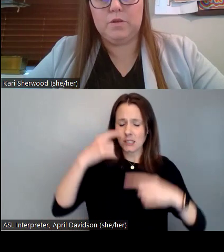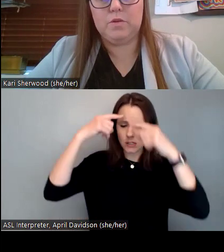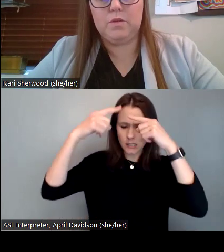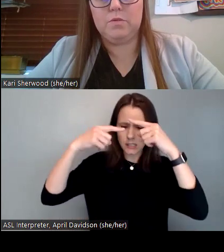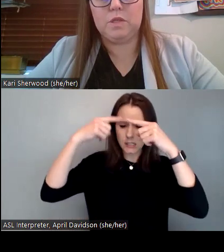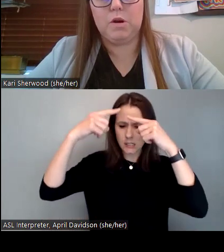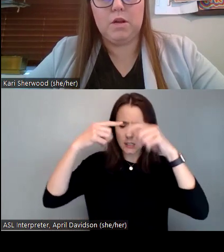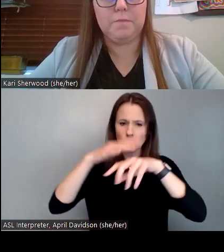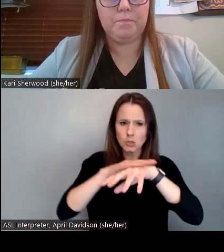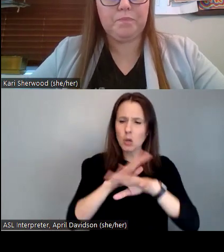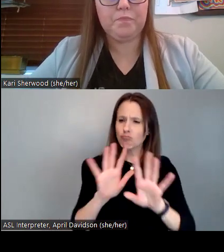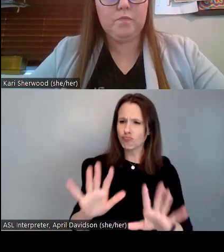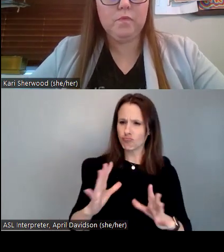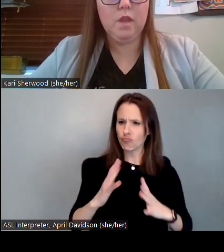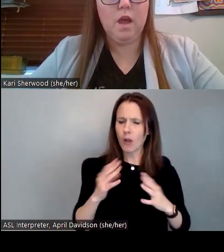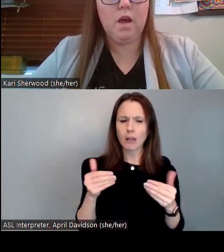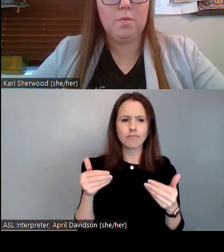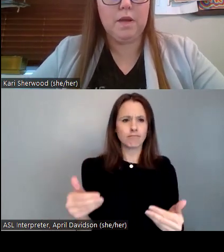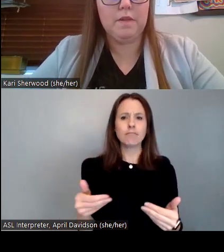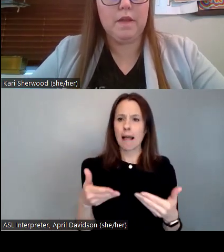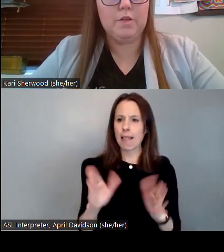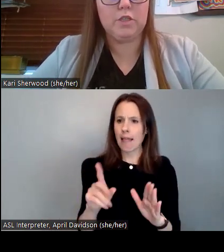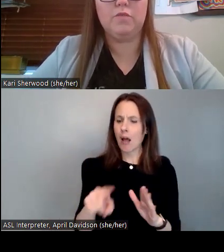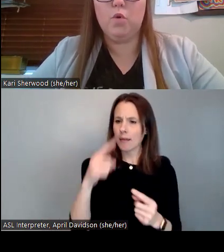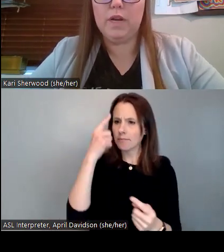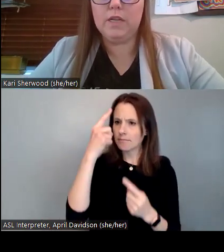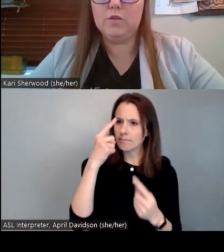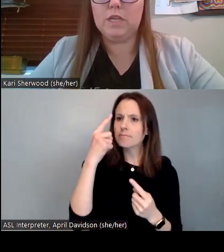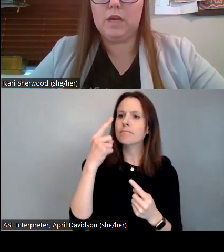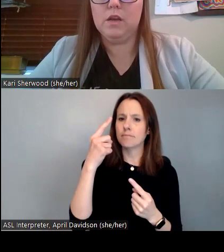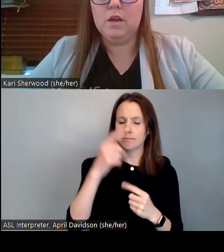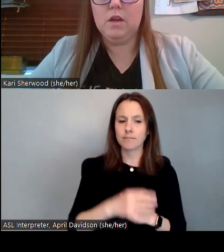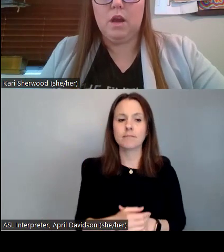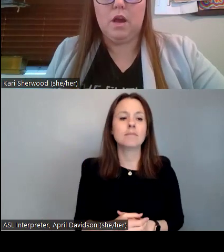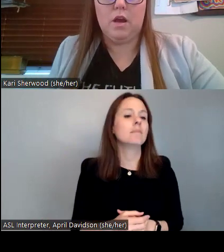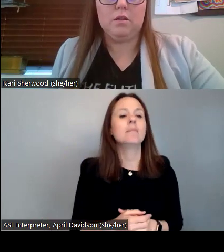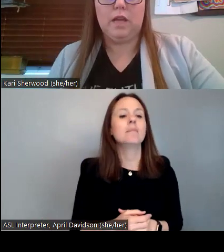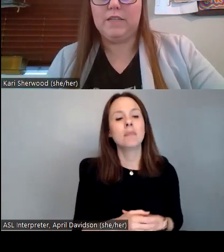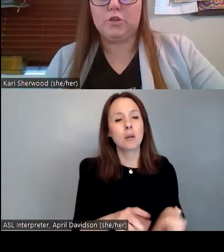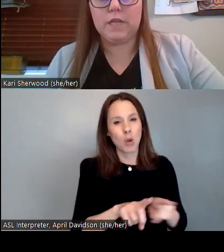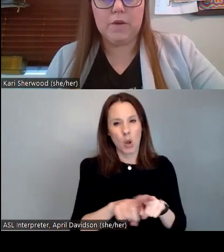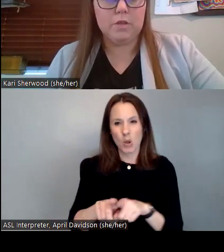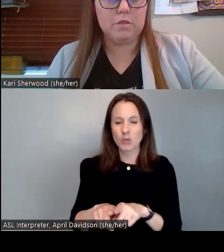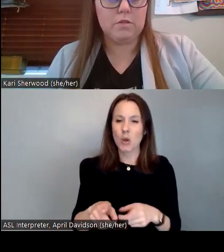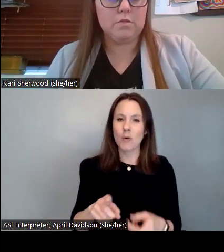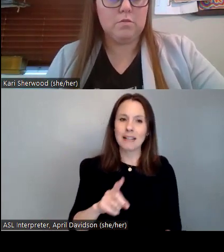respond. And then, just avoid using lights or sirens